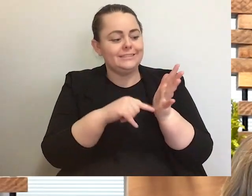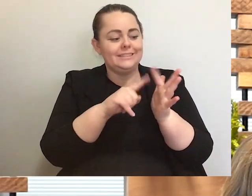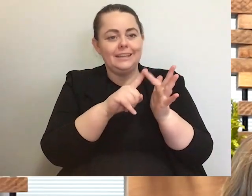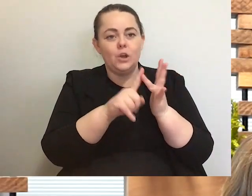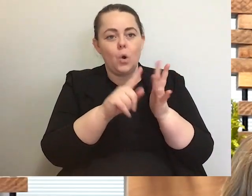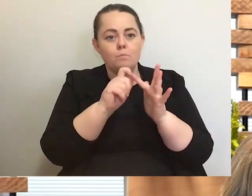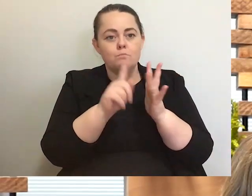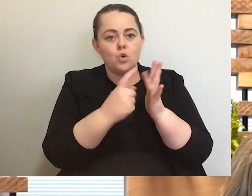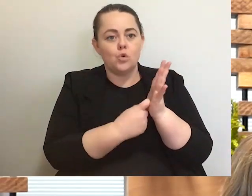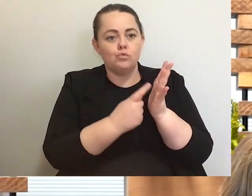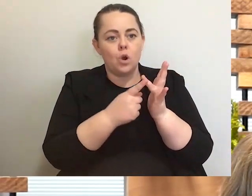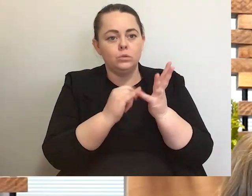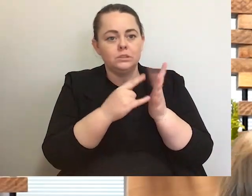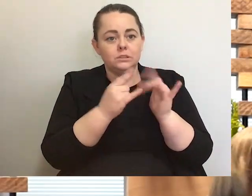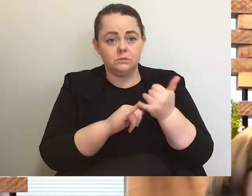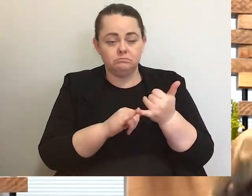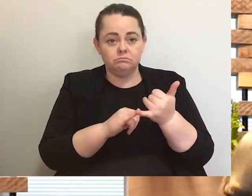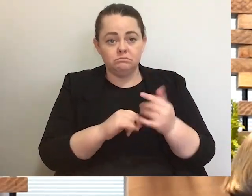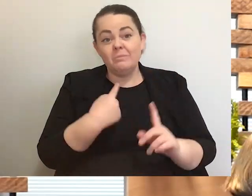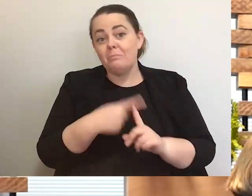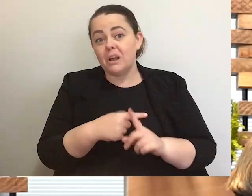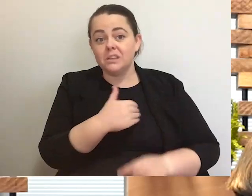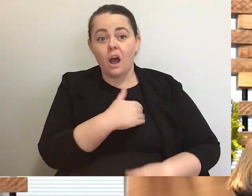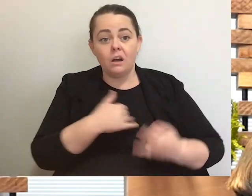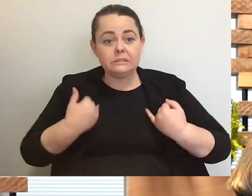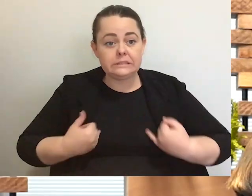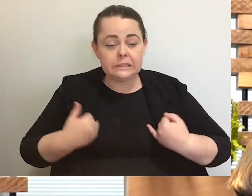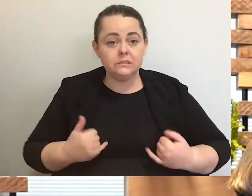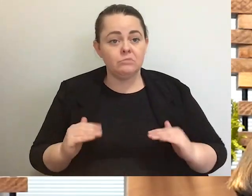of heart disease and high blood pressure, and stroke, Karen, as well, sadly.